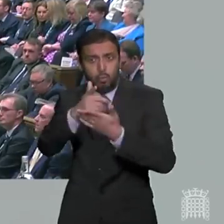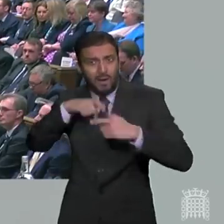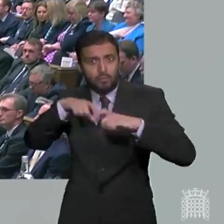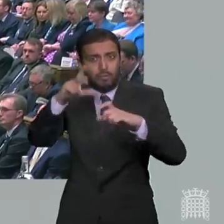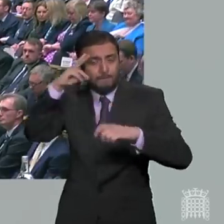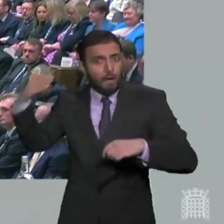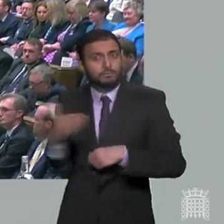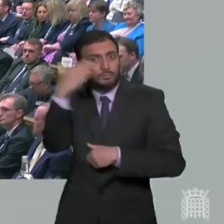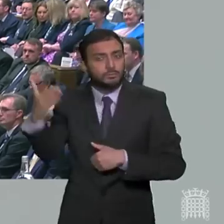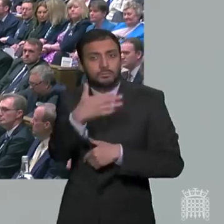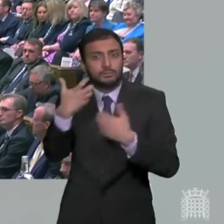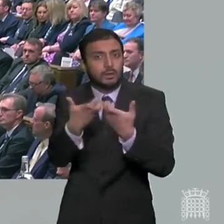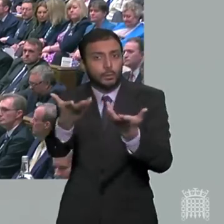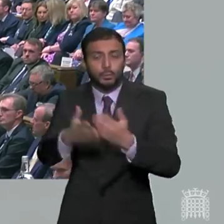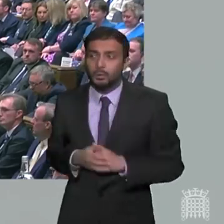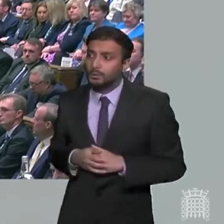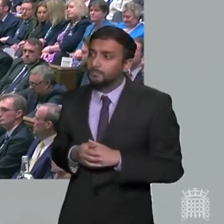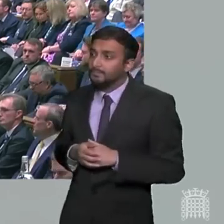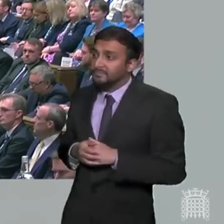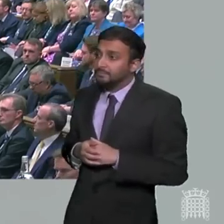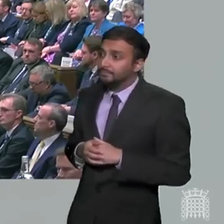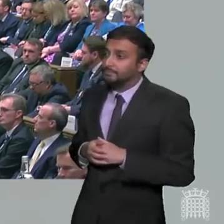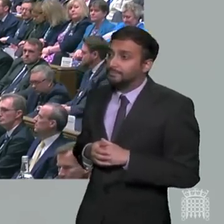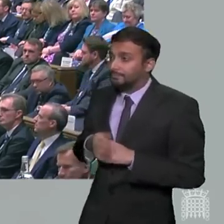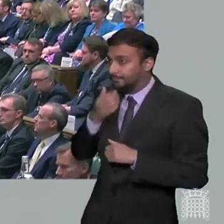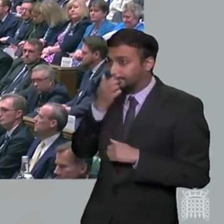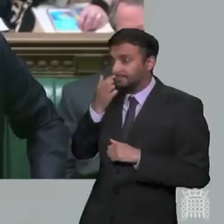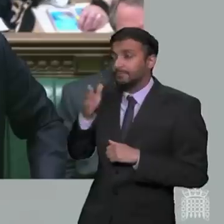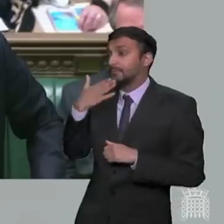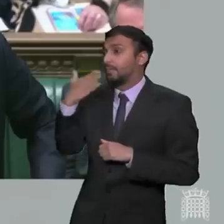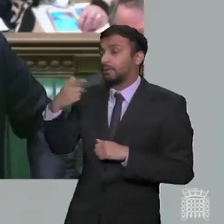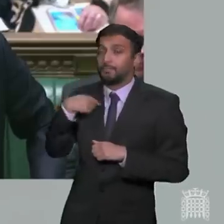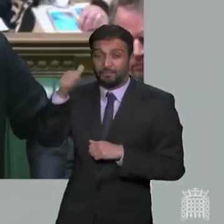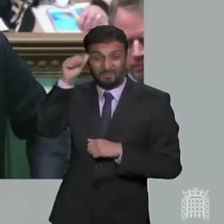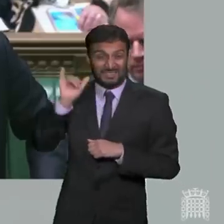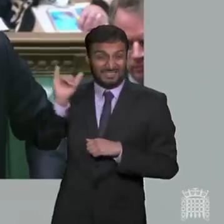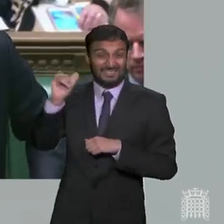He knows that I share exactly the same challenge in our rural areas of making sure that our